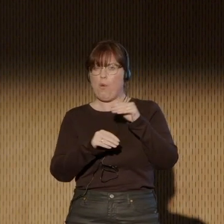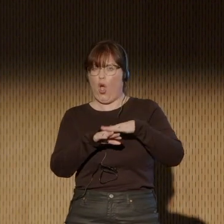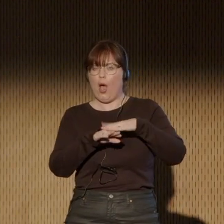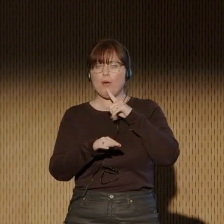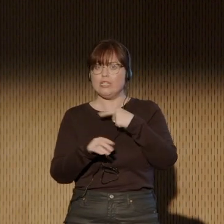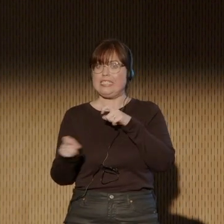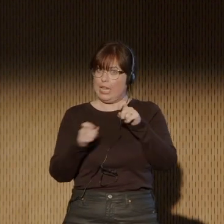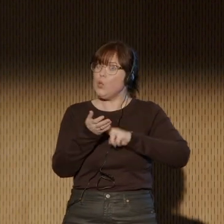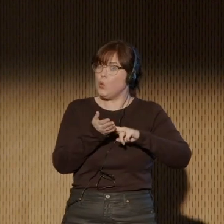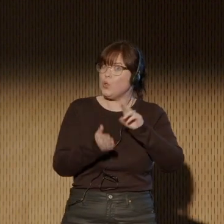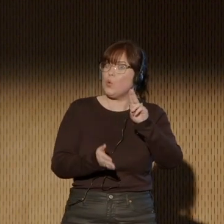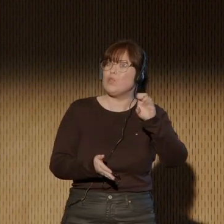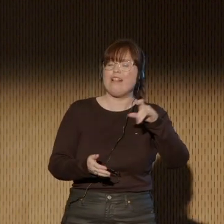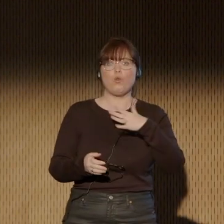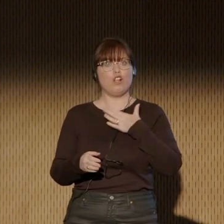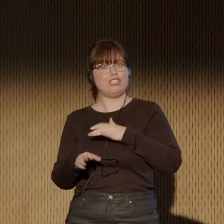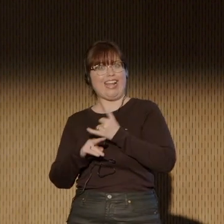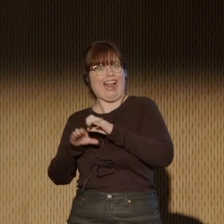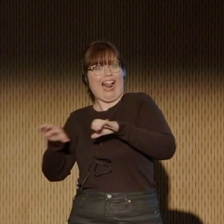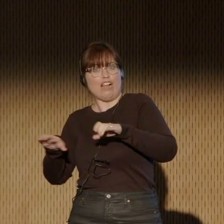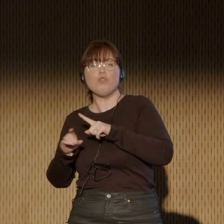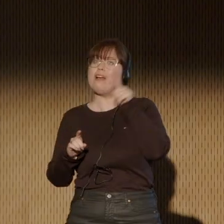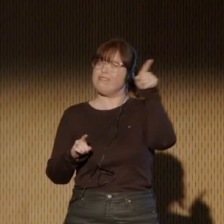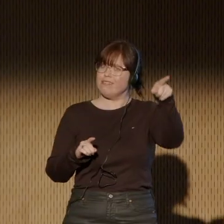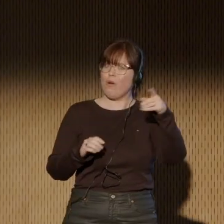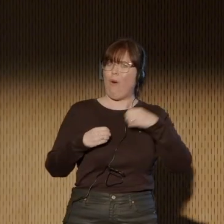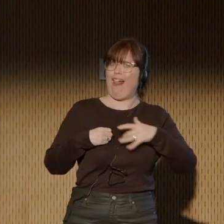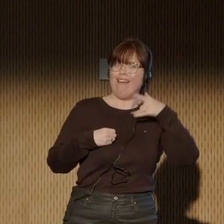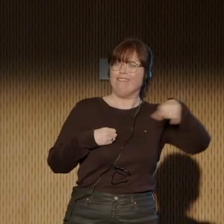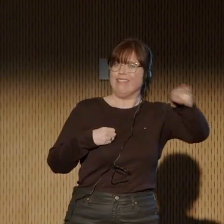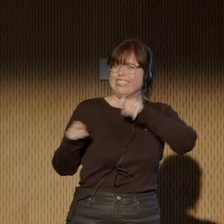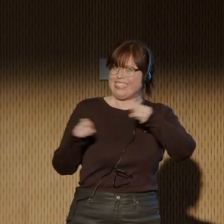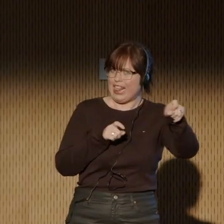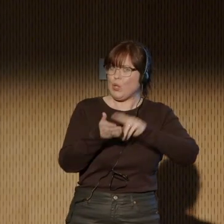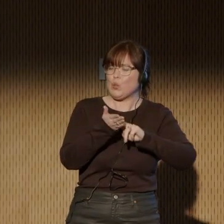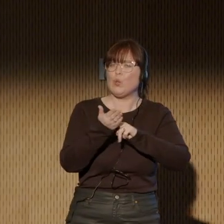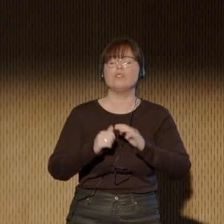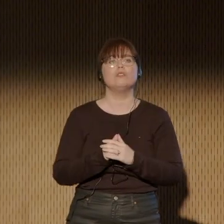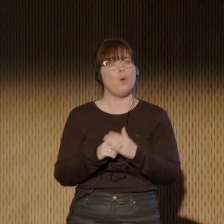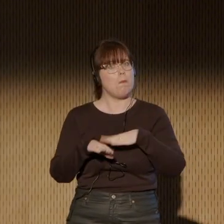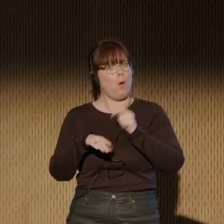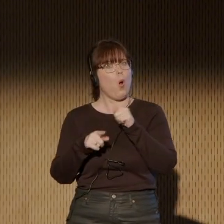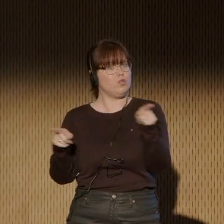beyond the classroom part as well, but really the vast majority of people still using UDL in their